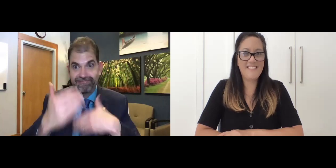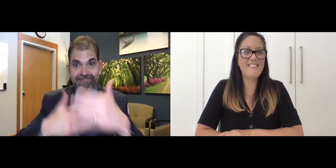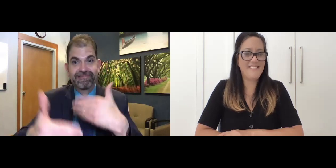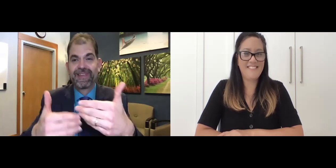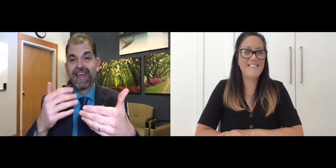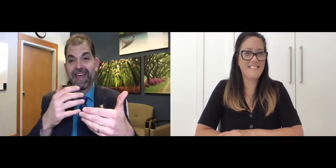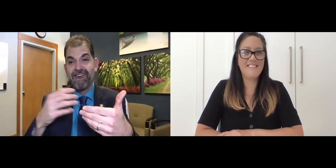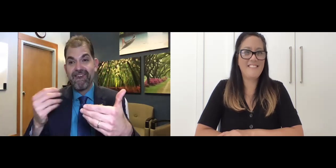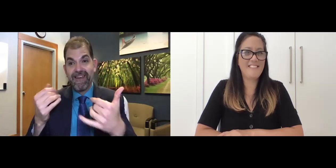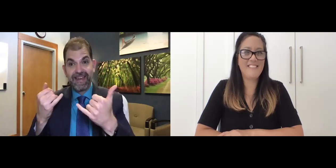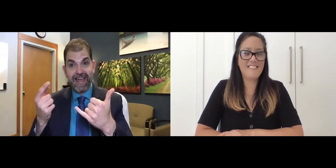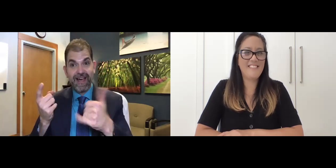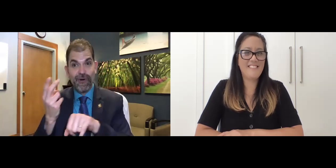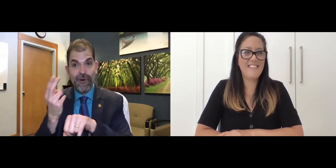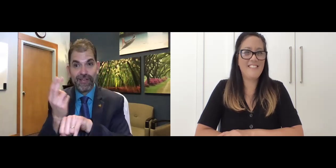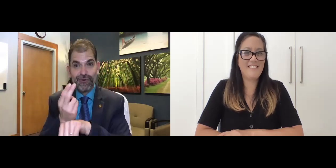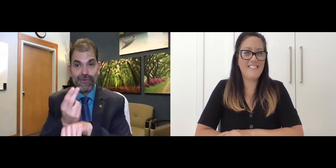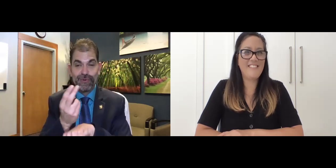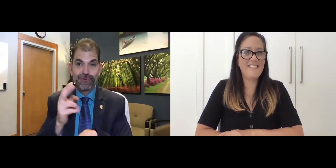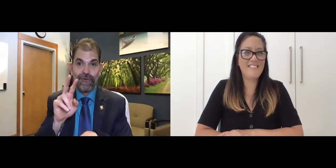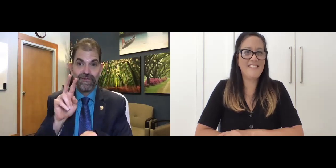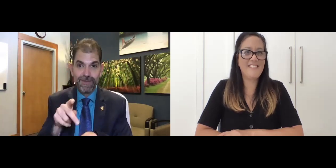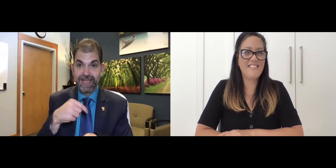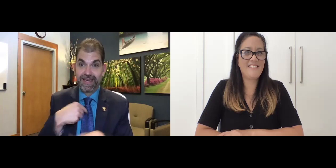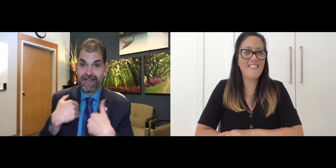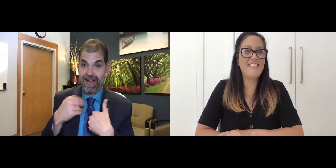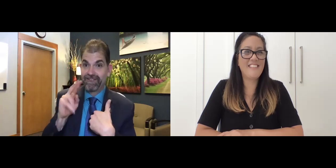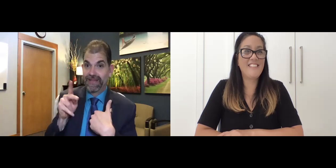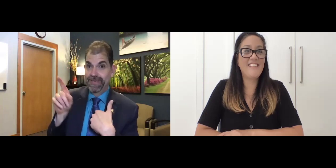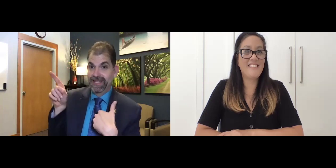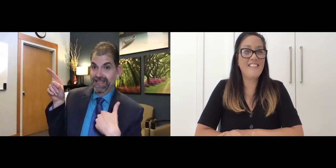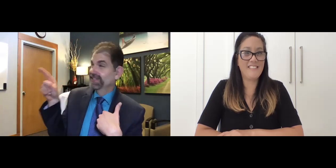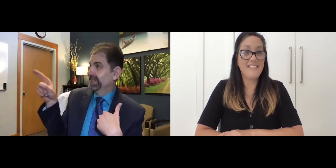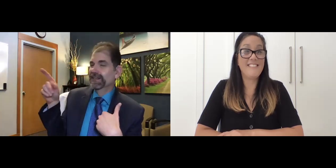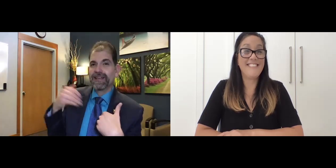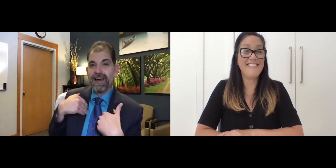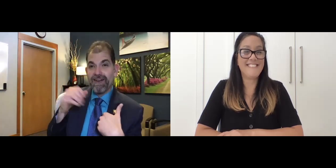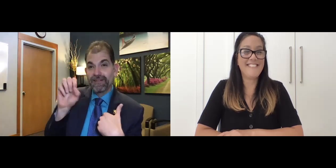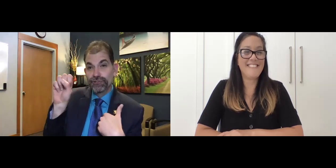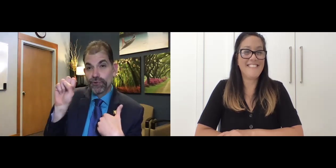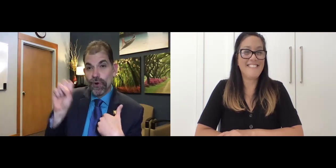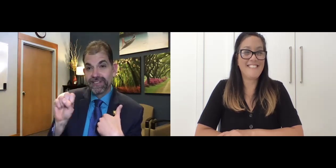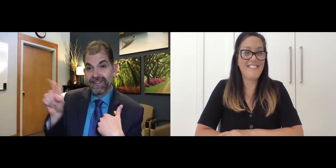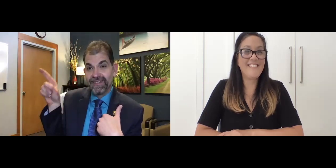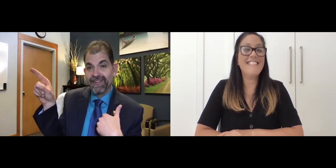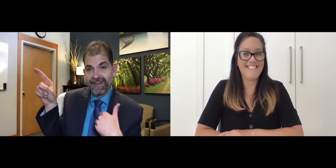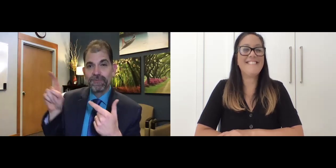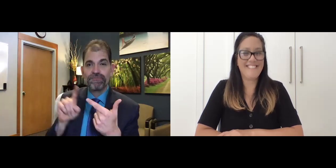and we just keep getting better at it. So with video phones and we do have one here we use,